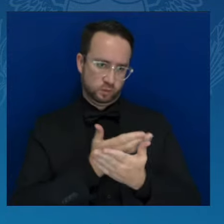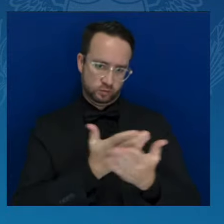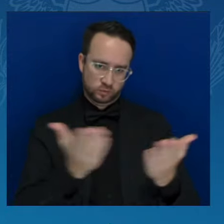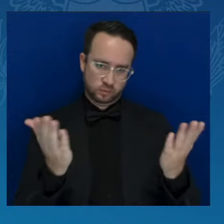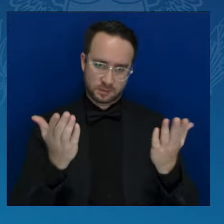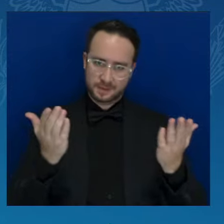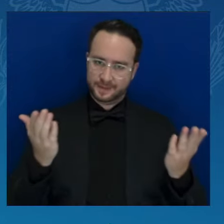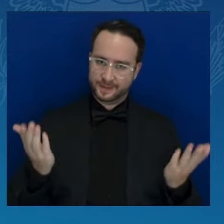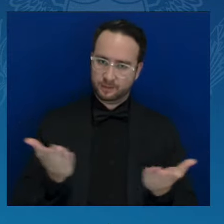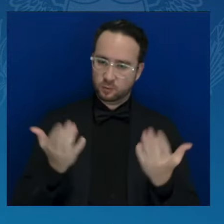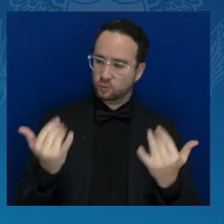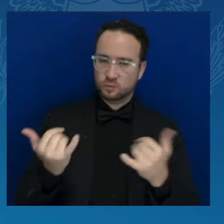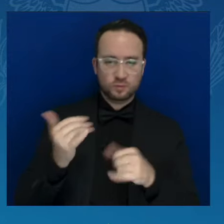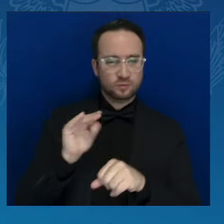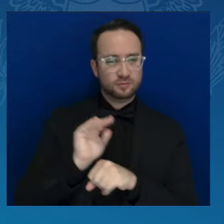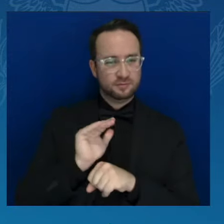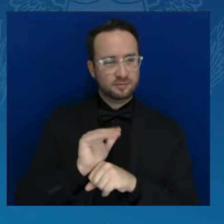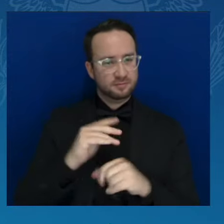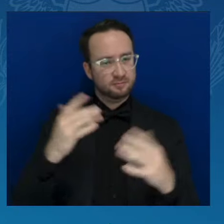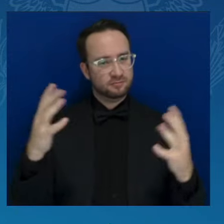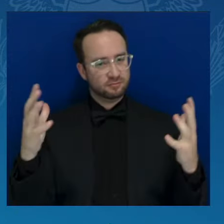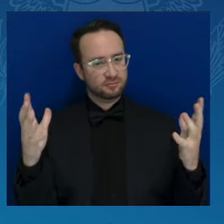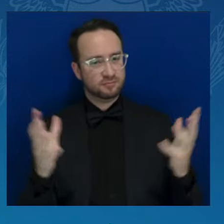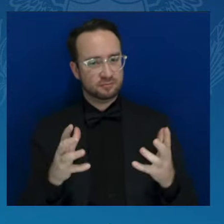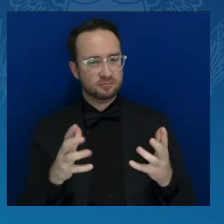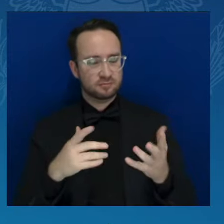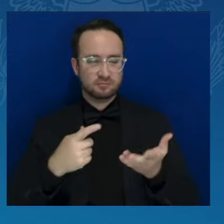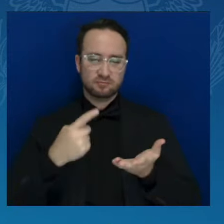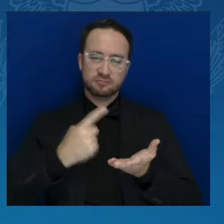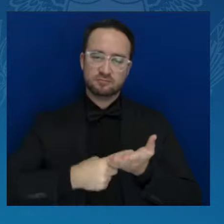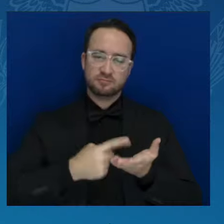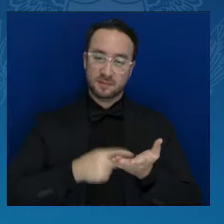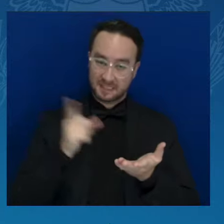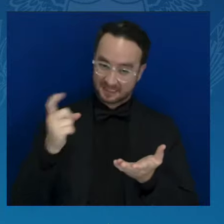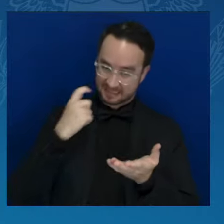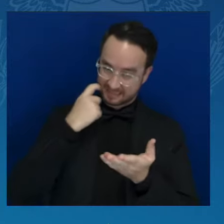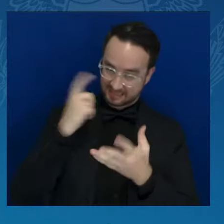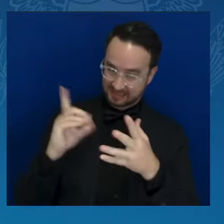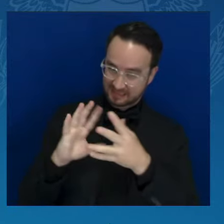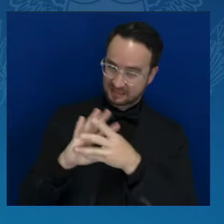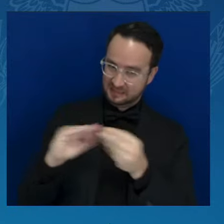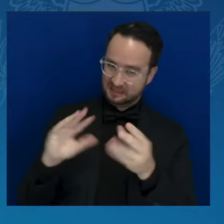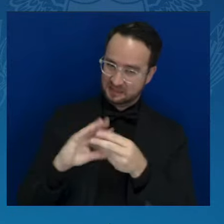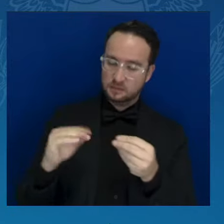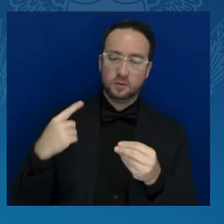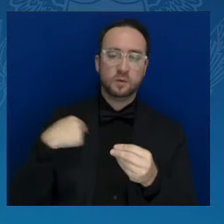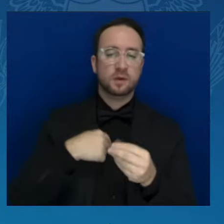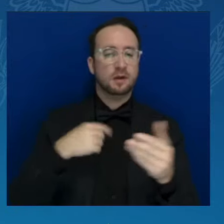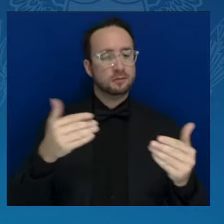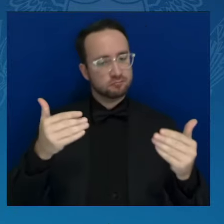we will now pivot to the actual proceedings of the council. I'm going to propose that we break the discussion